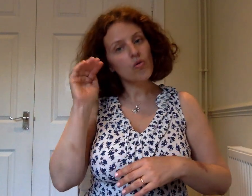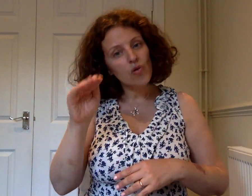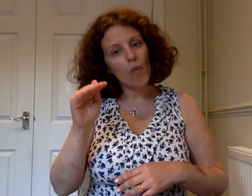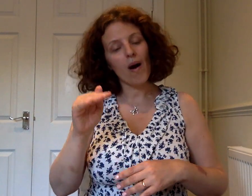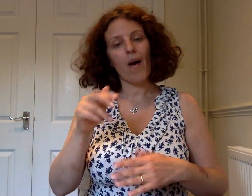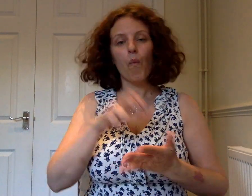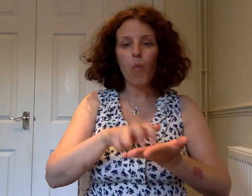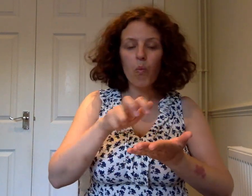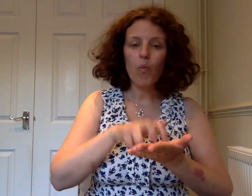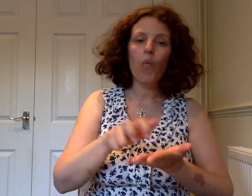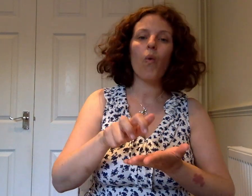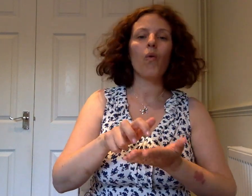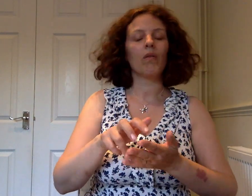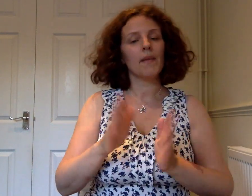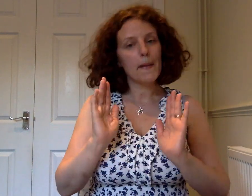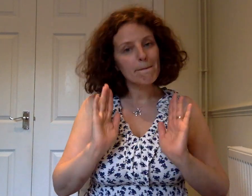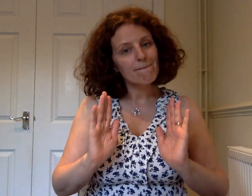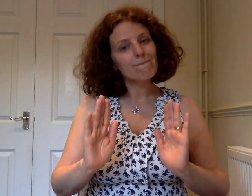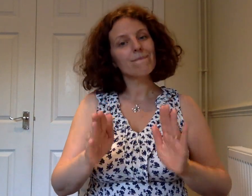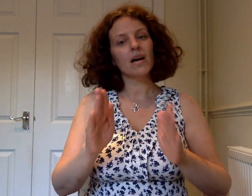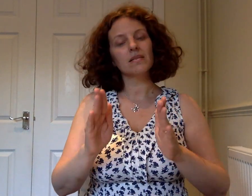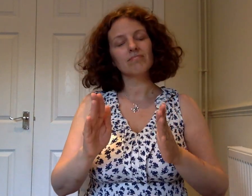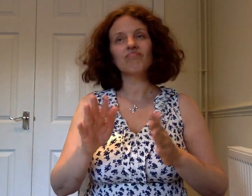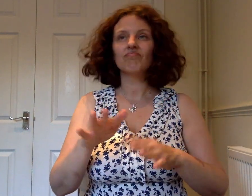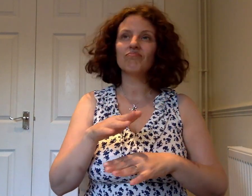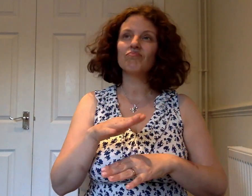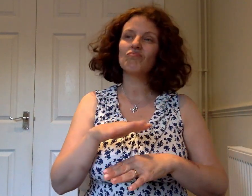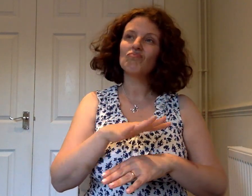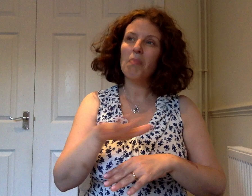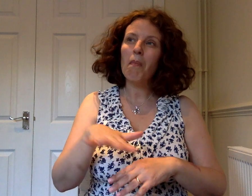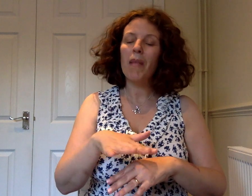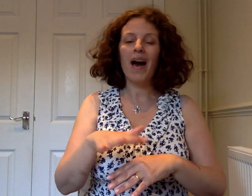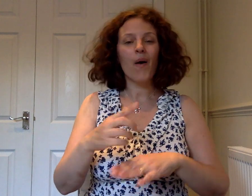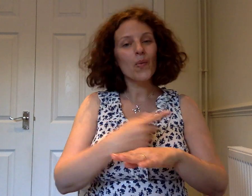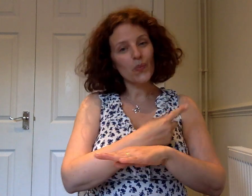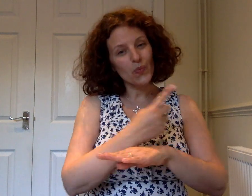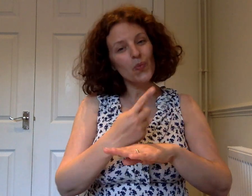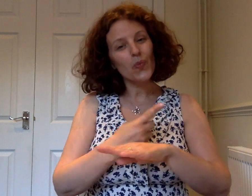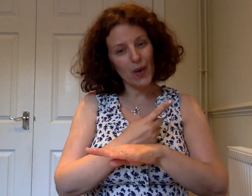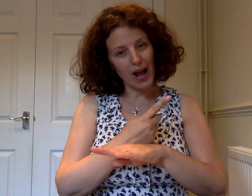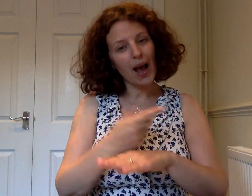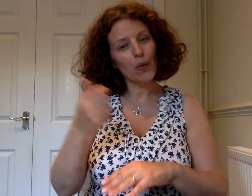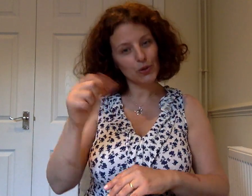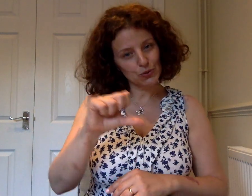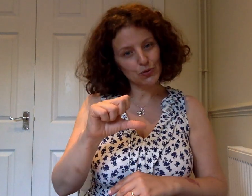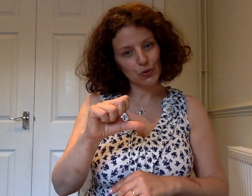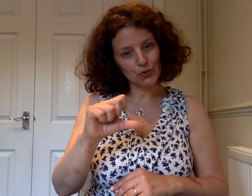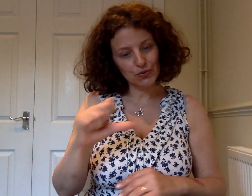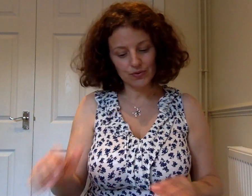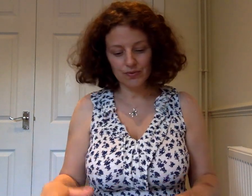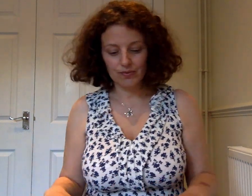It means we must or should go out walking for an hour.